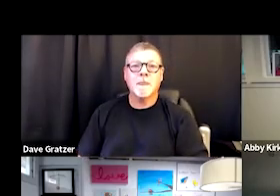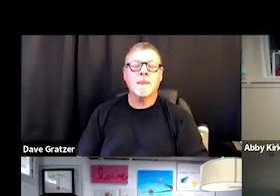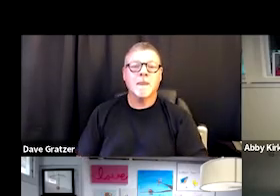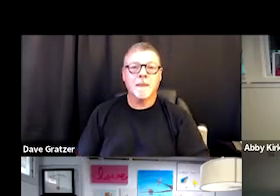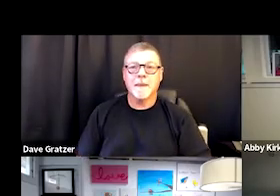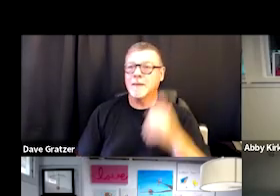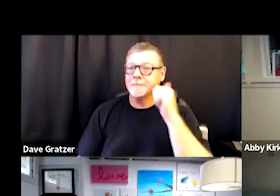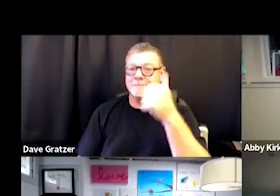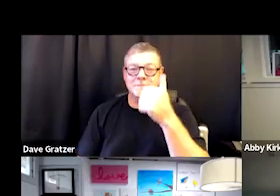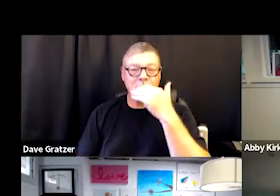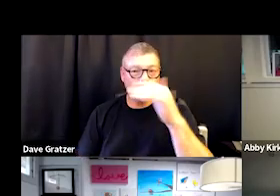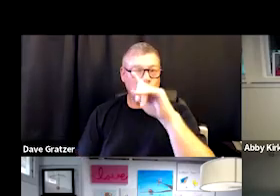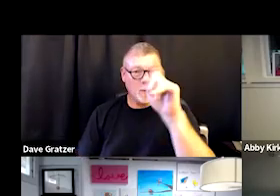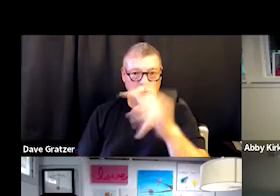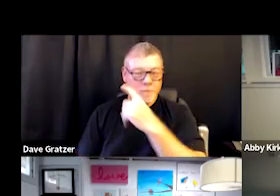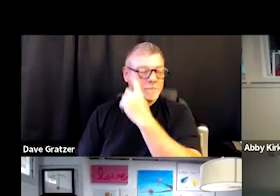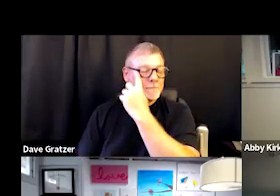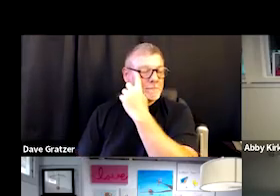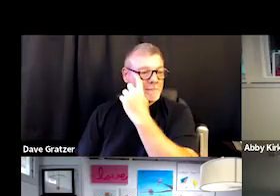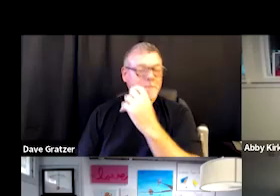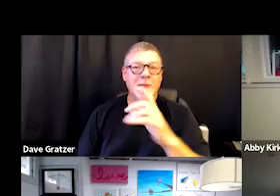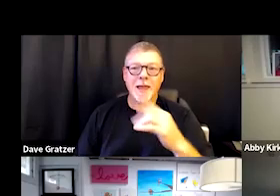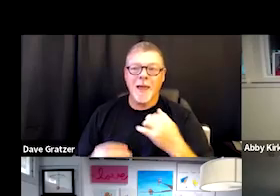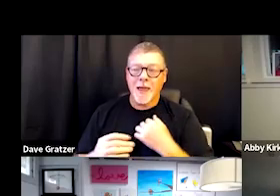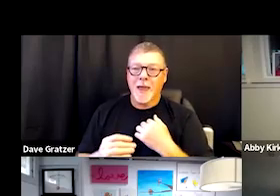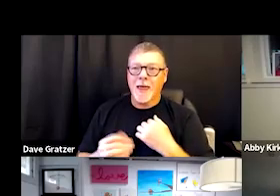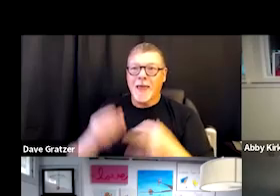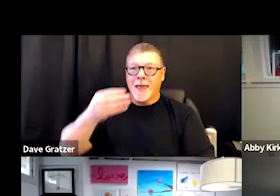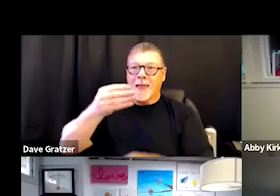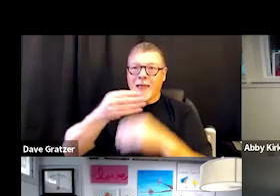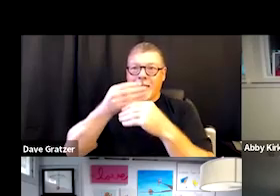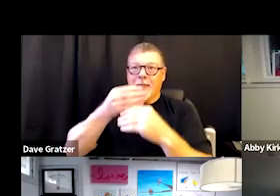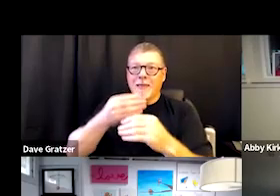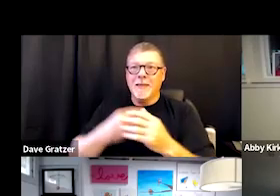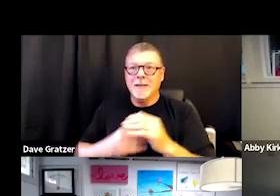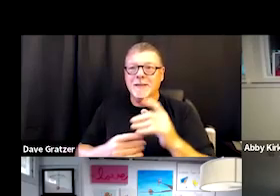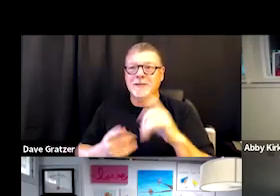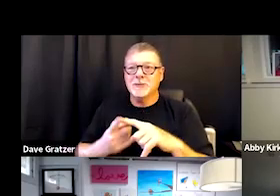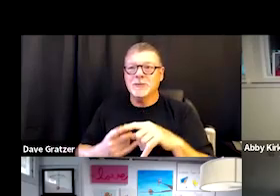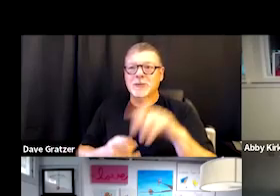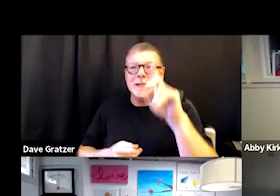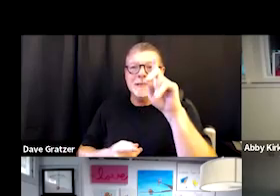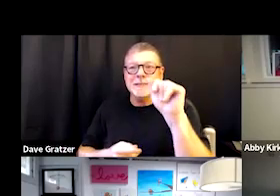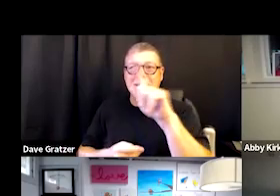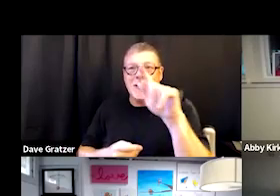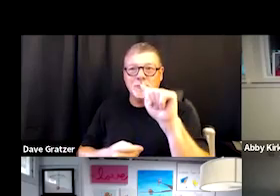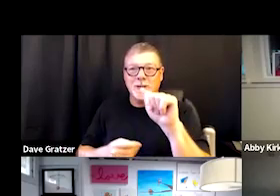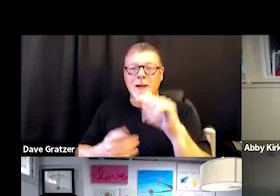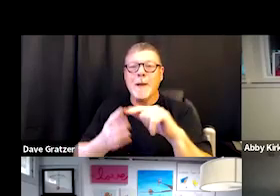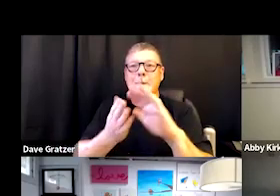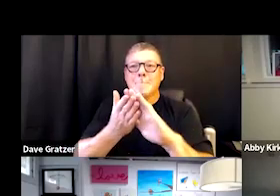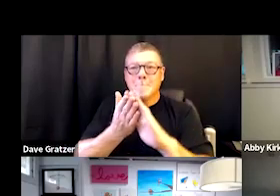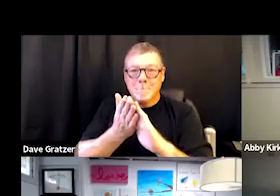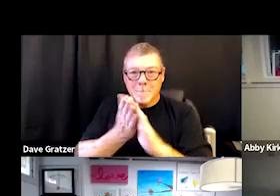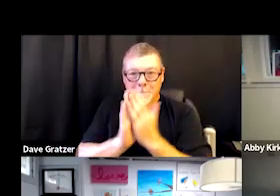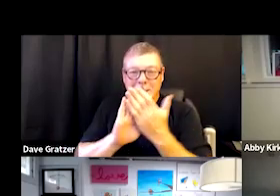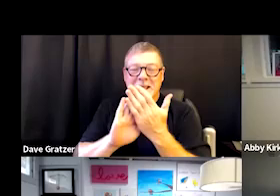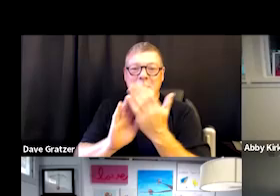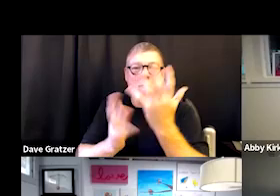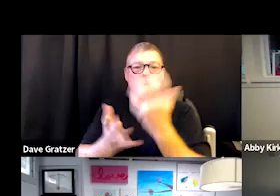Right before I answer it, though, I did wanna say, add on to Dazara's response about becoming the thing that you want.